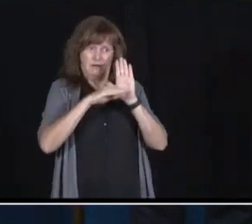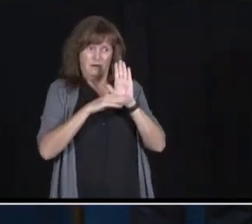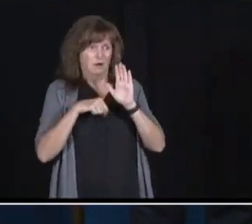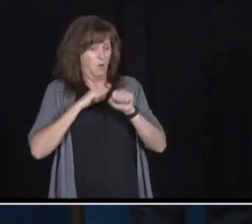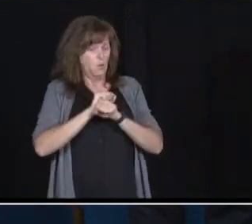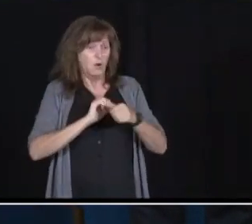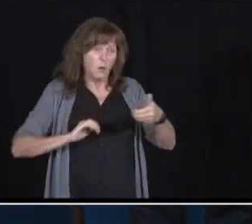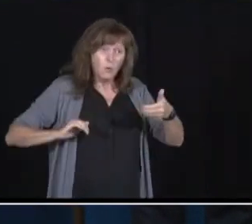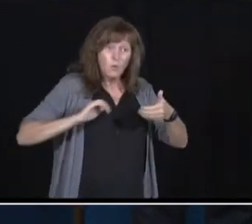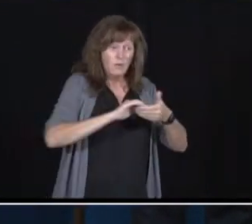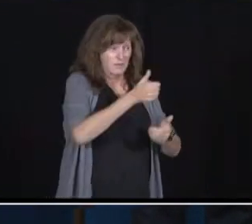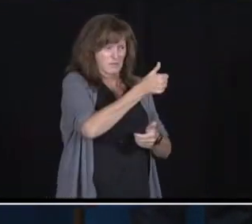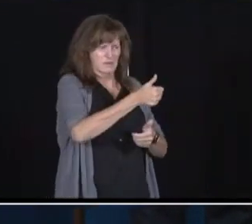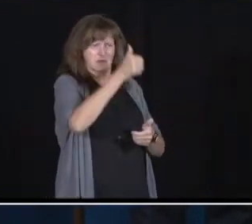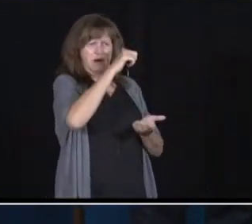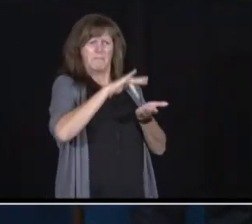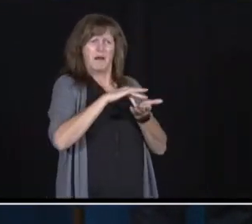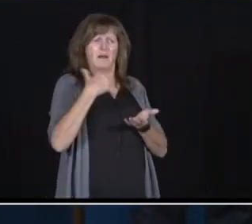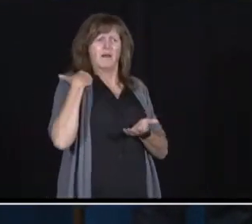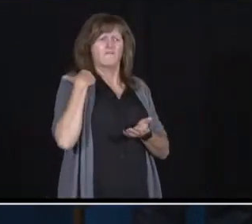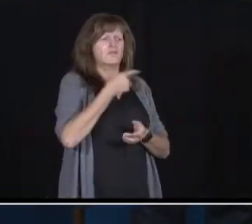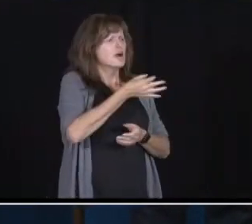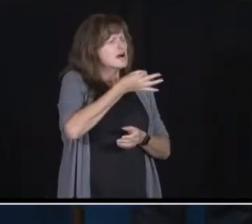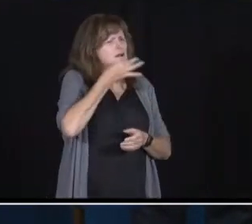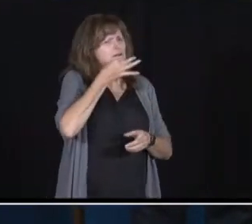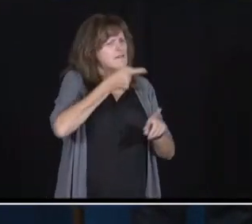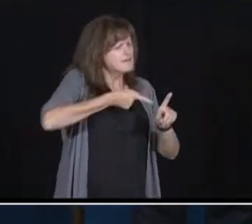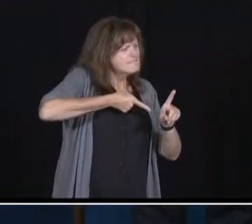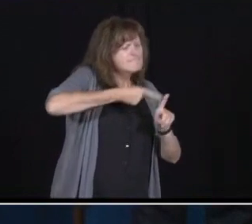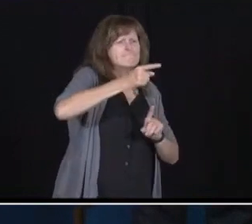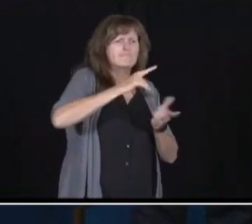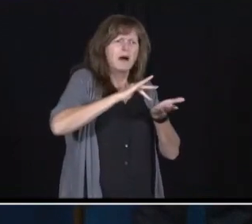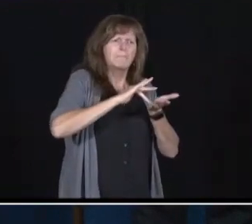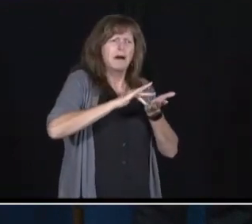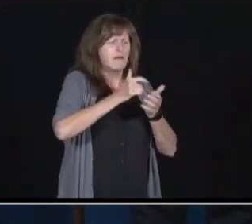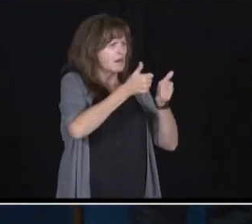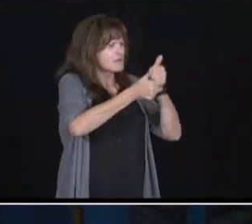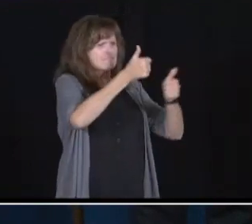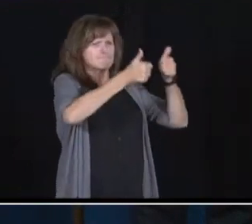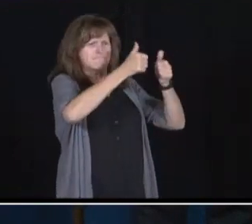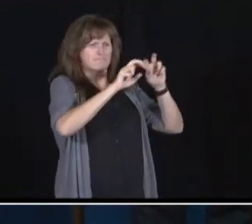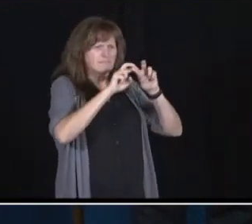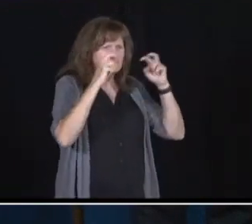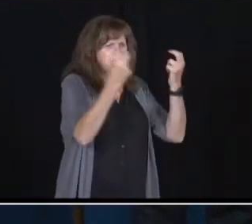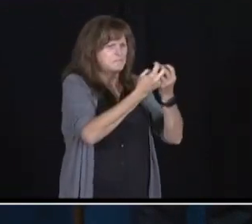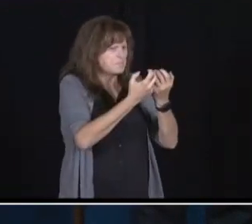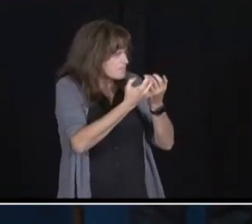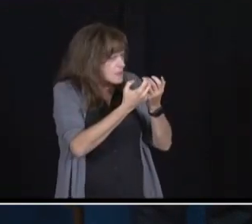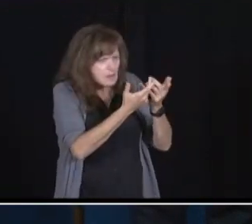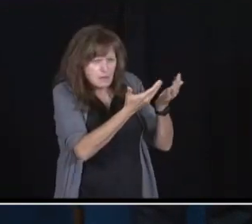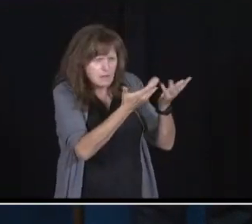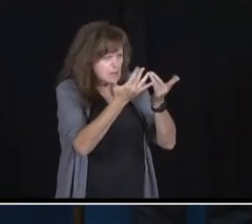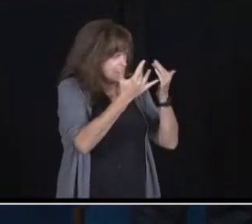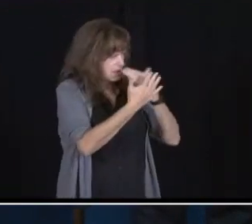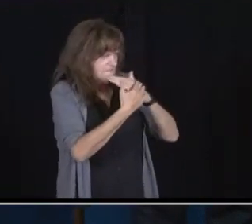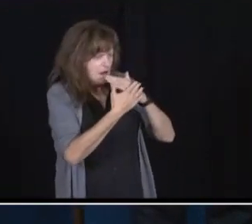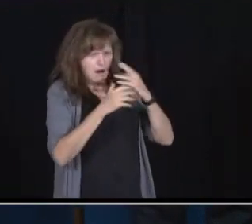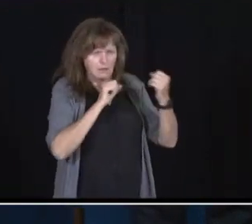These guidance documents were developed in consultation with the chief medical officer of health. And other health experts. Our top medical advisors have reviewed, provided